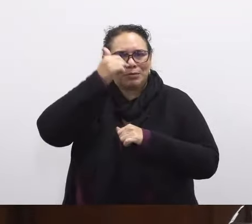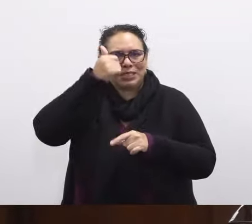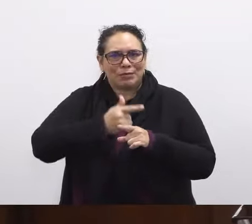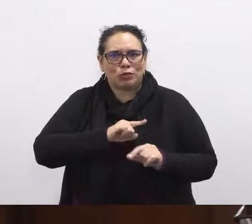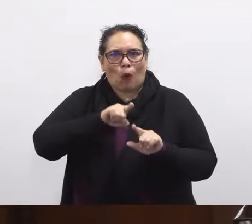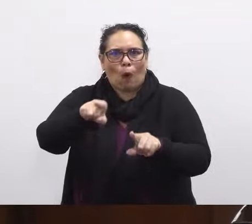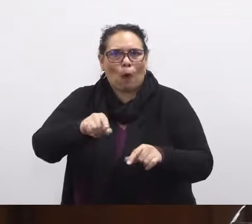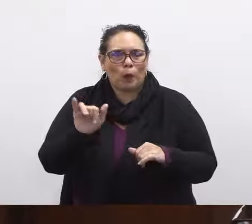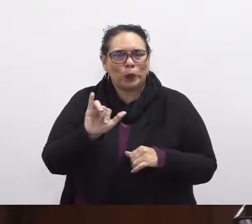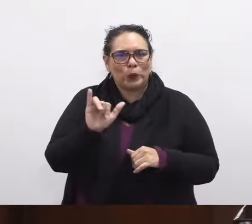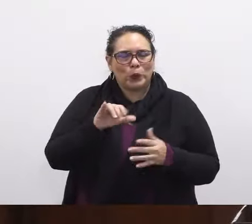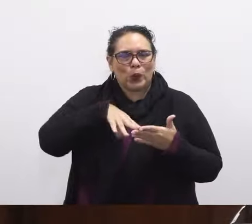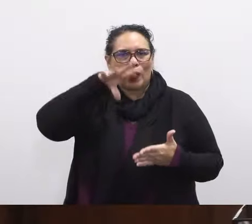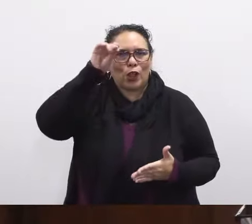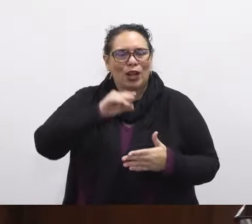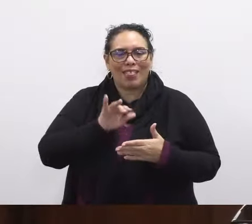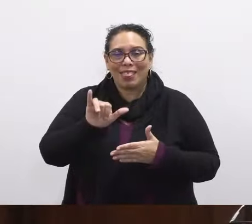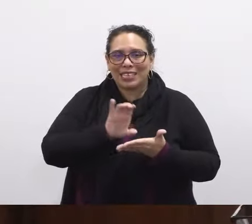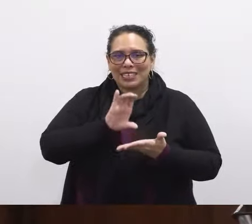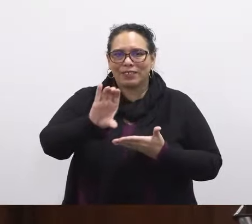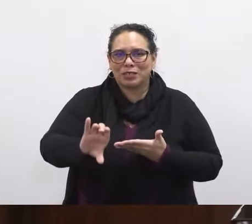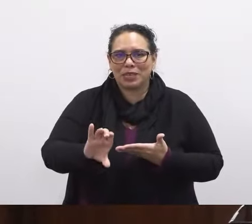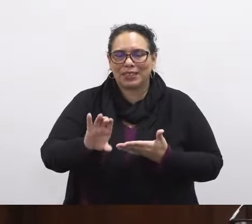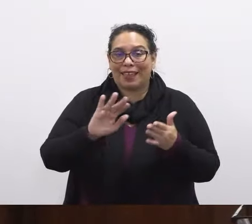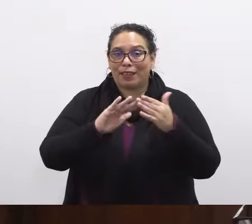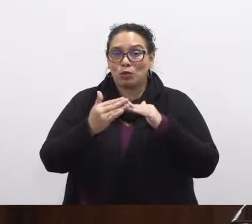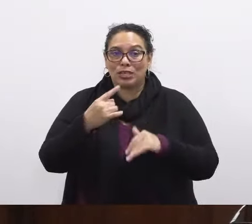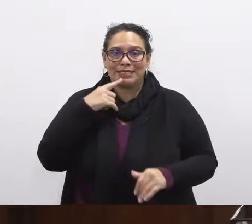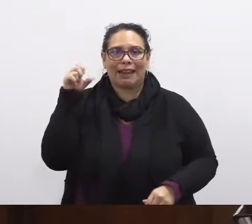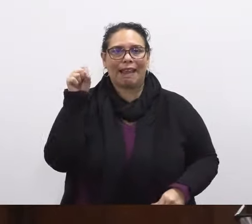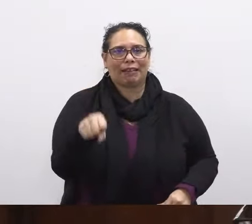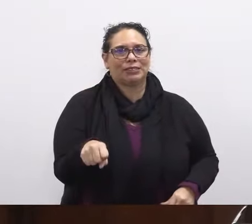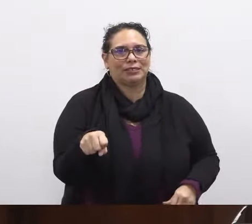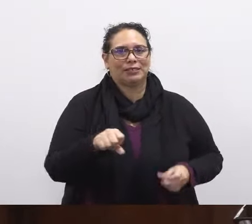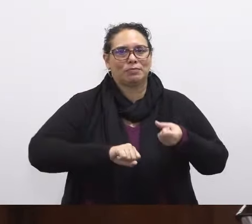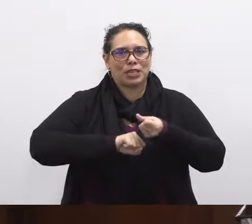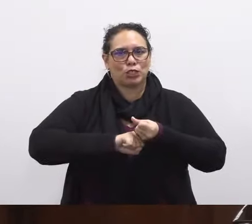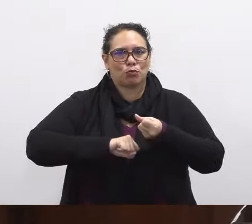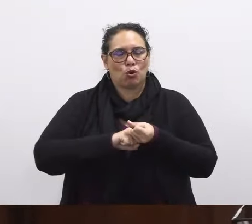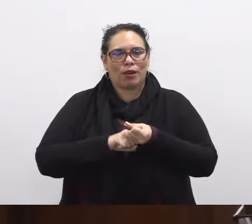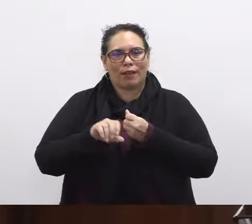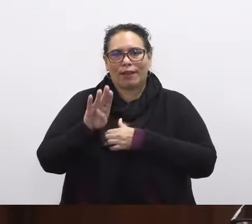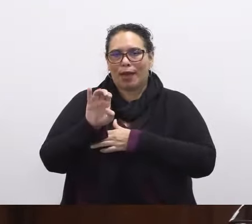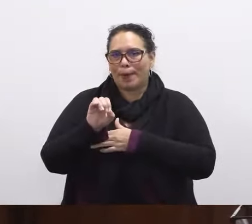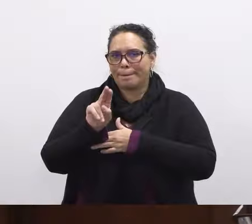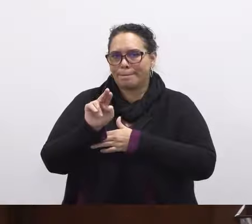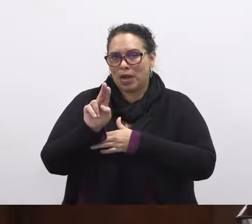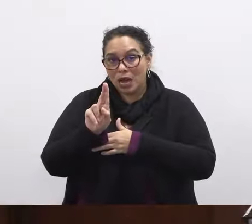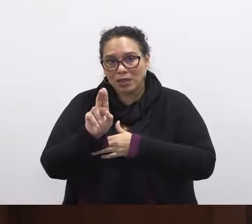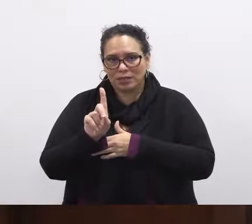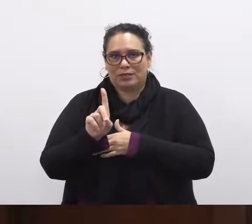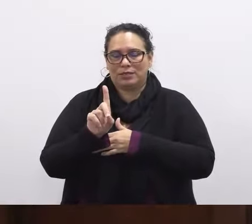And that is an investment that community said yes to, by supporting that bond measure. So I wanna thank everyone.